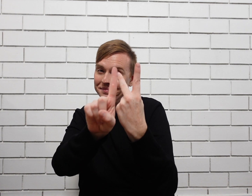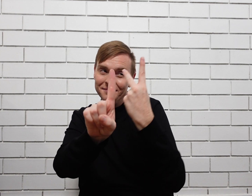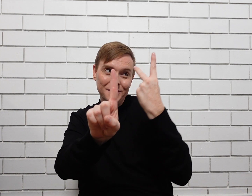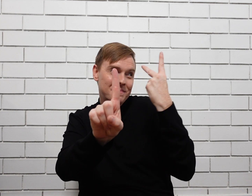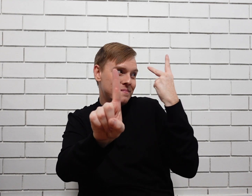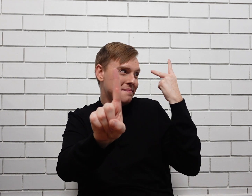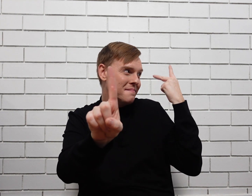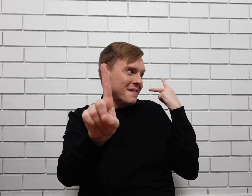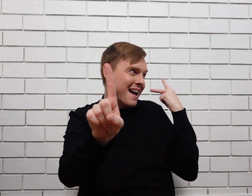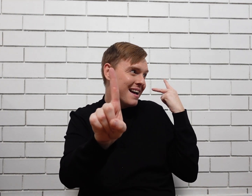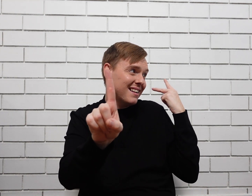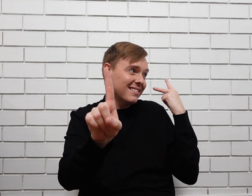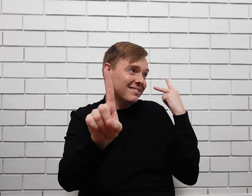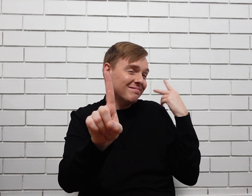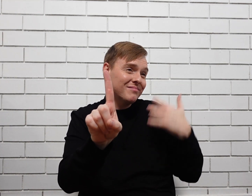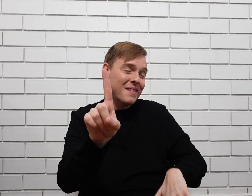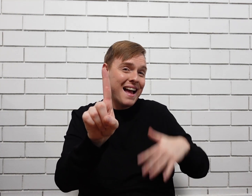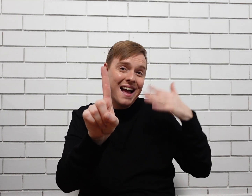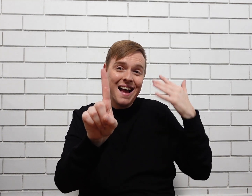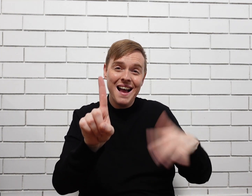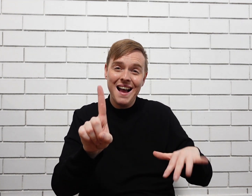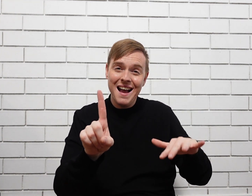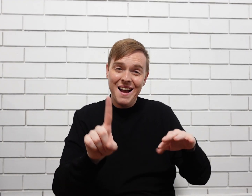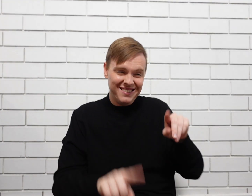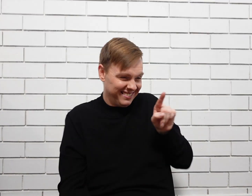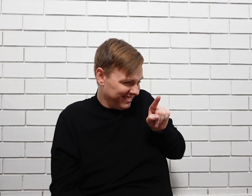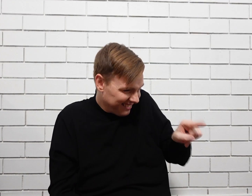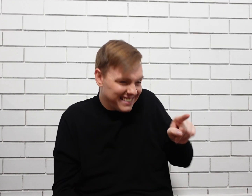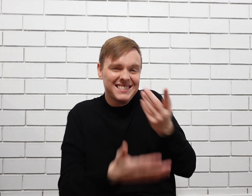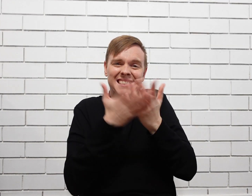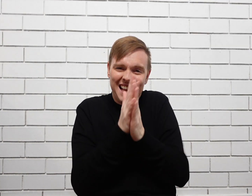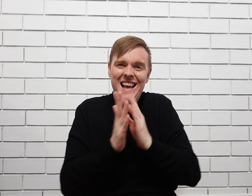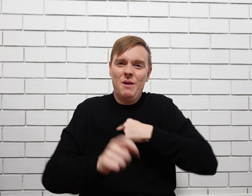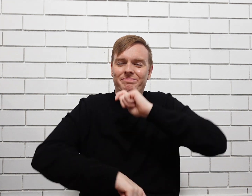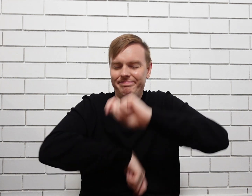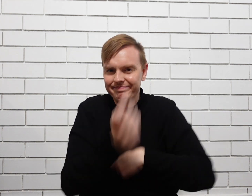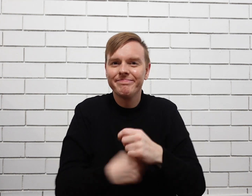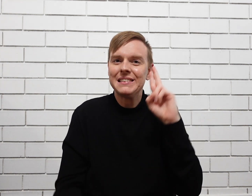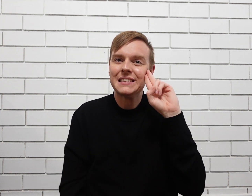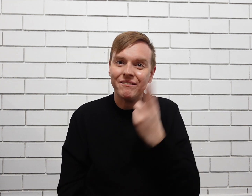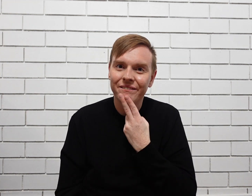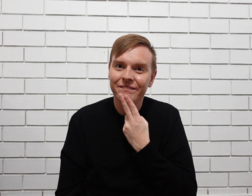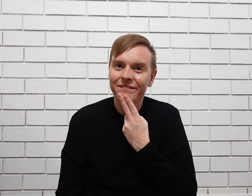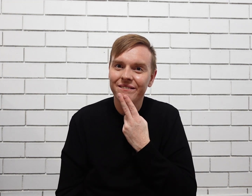Looking back, I couldn't believe how I became Deaf.